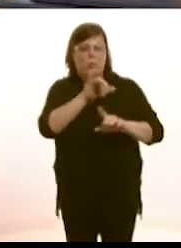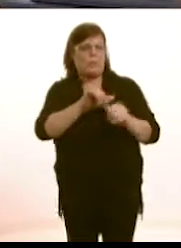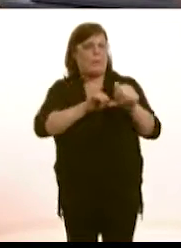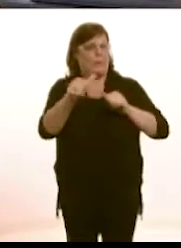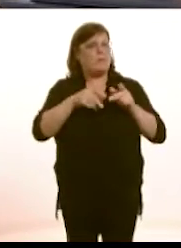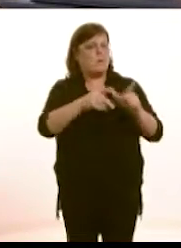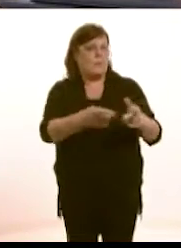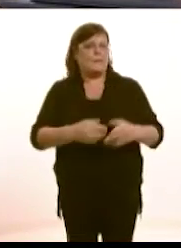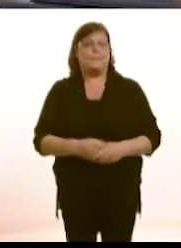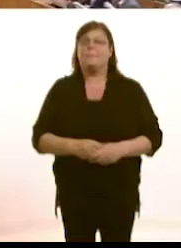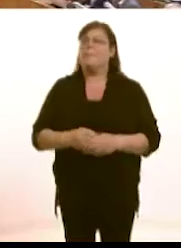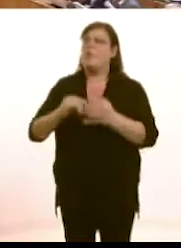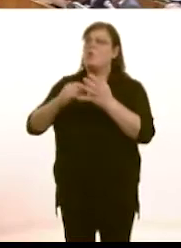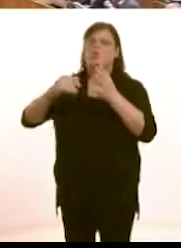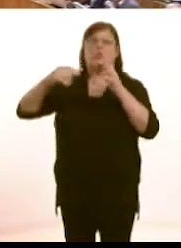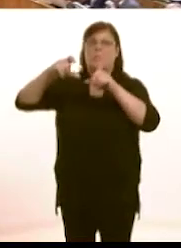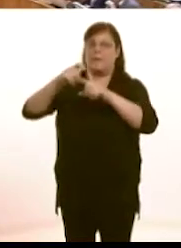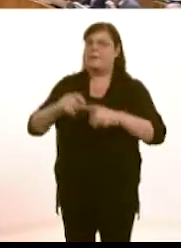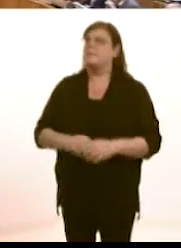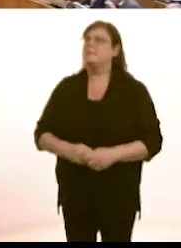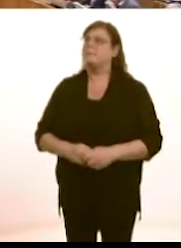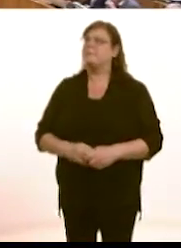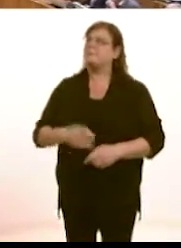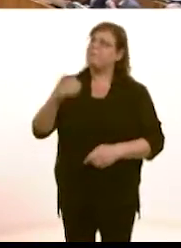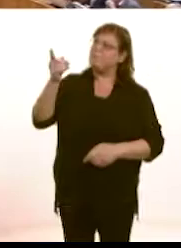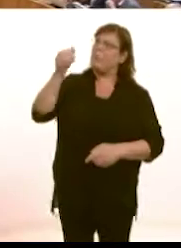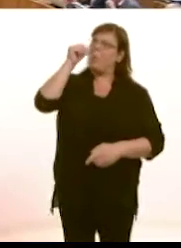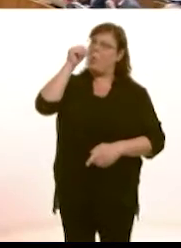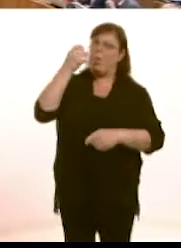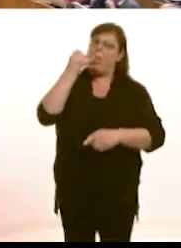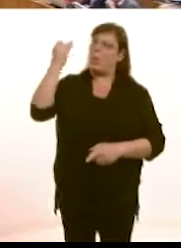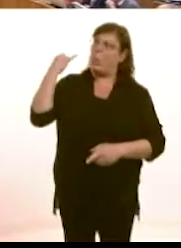Suzy Davies: First Minister, youíll be aware from questions last week that Assembly Members